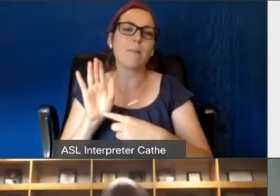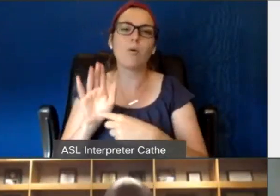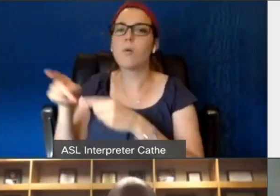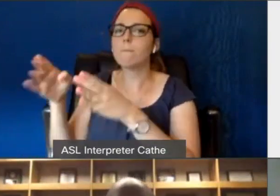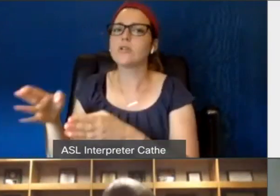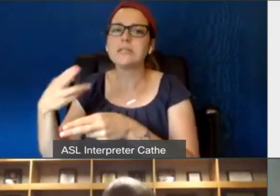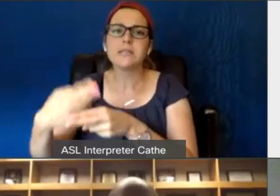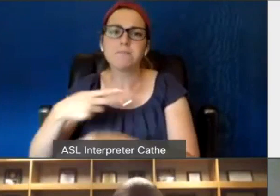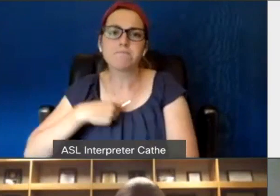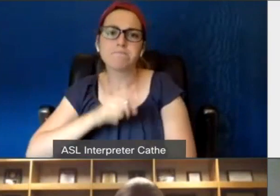if you ever saw "Dragnet."